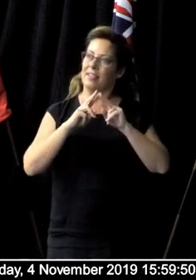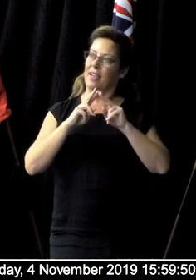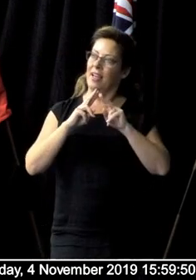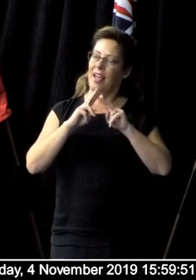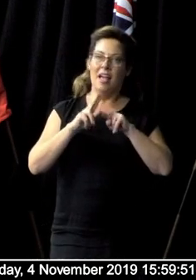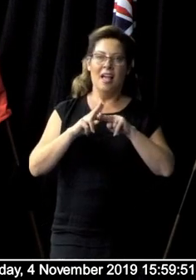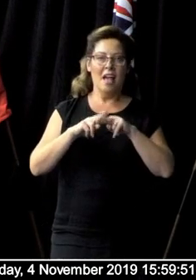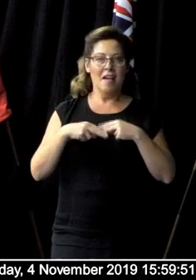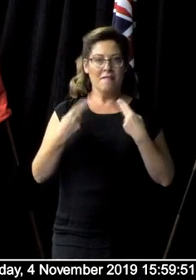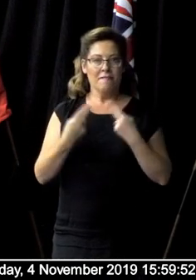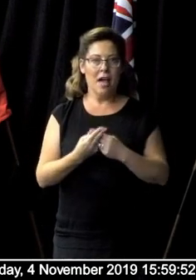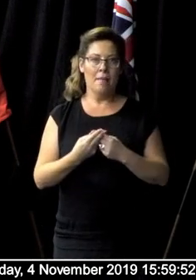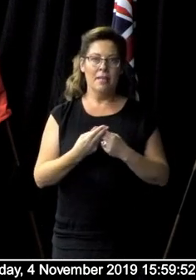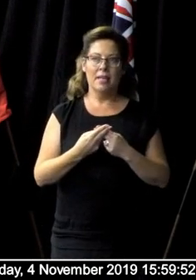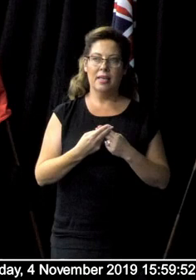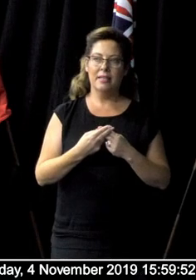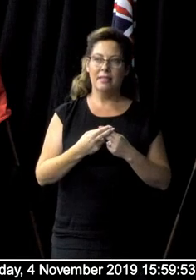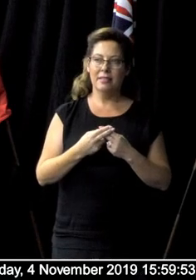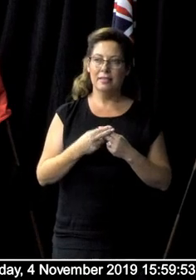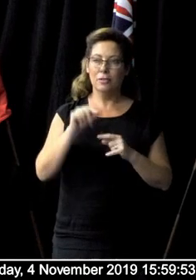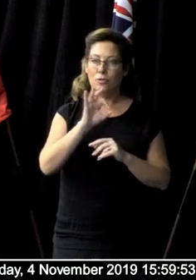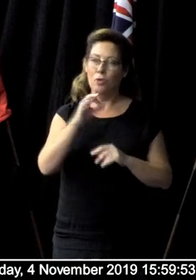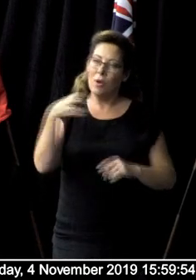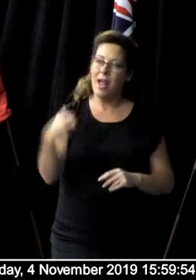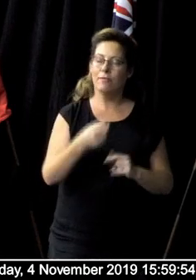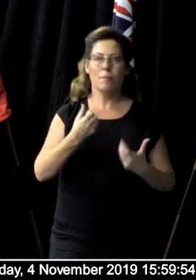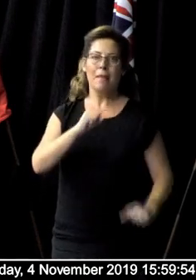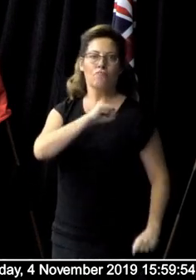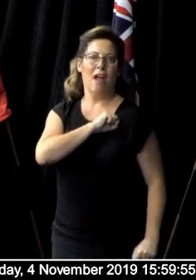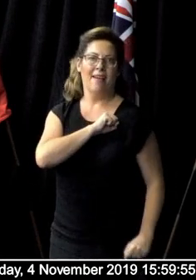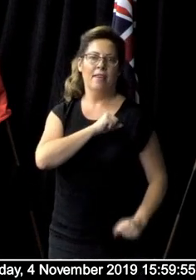sacrifice their own mental wellbeing to advocate for their sons and daughters with